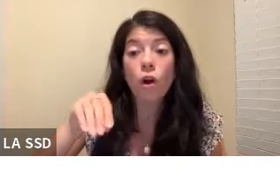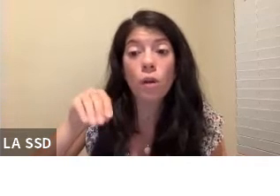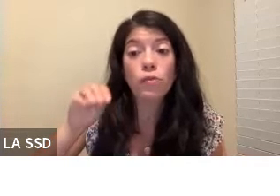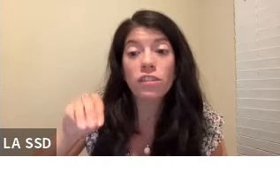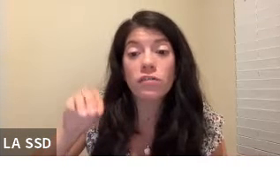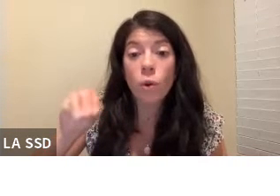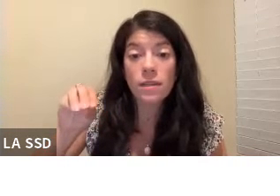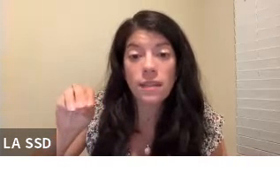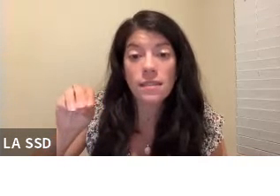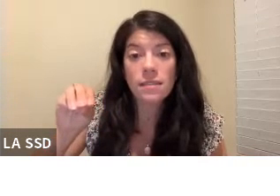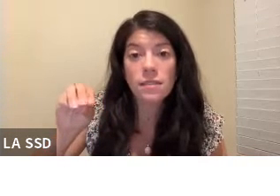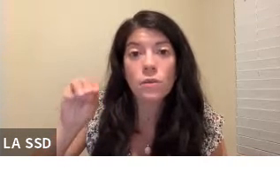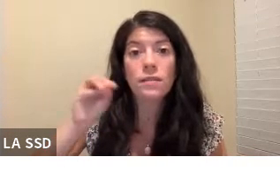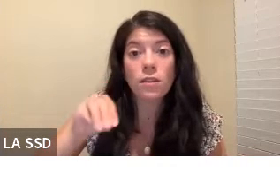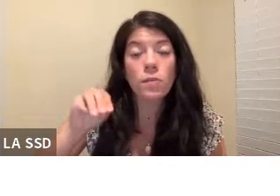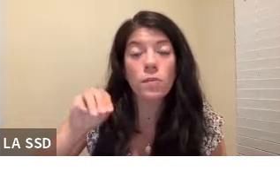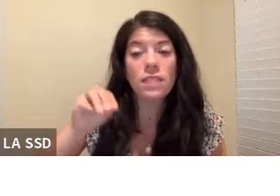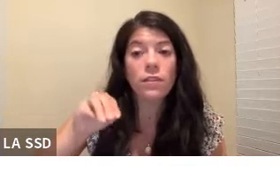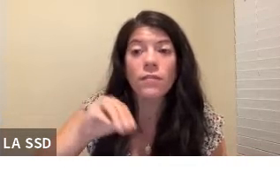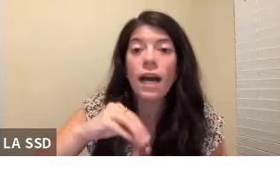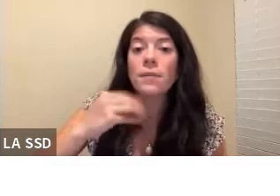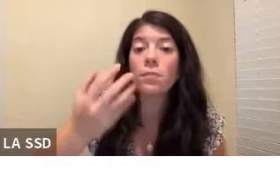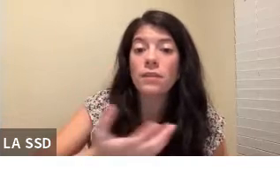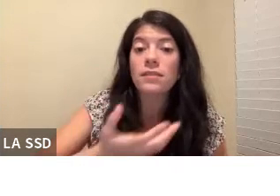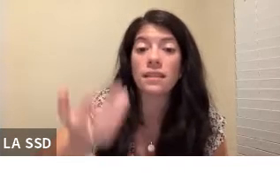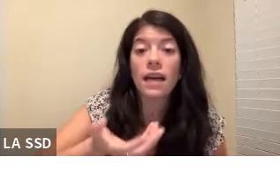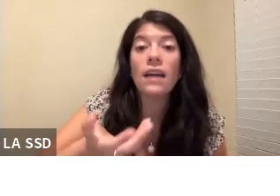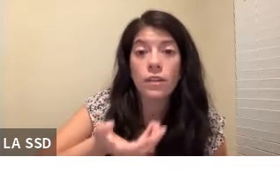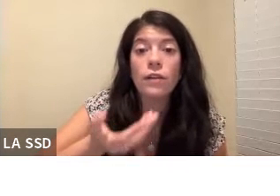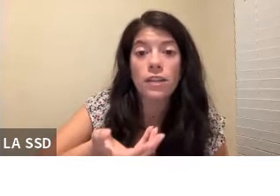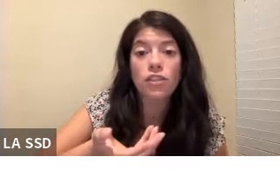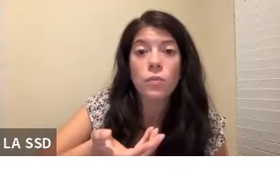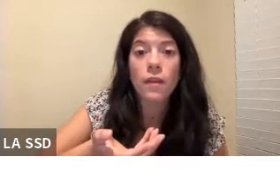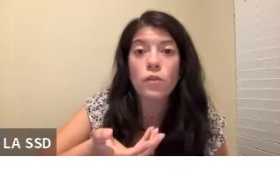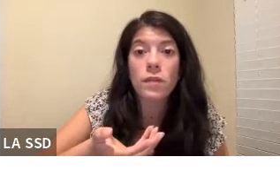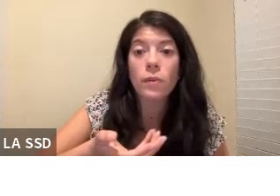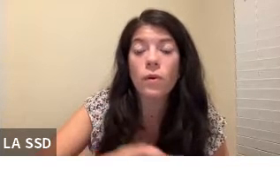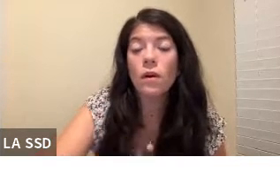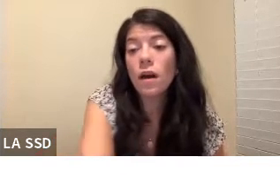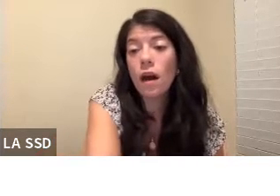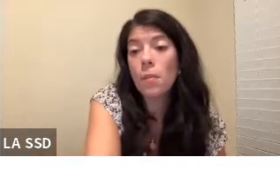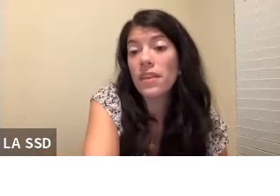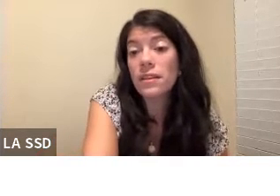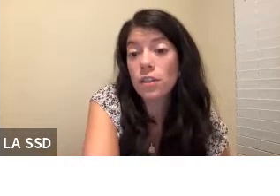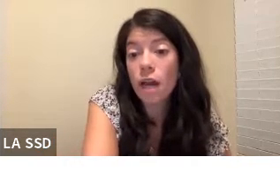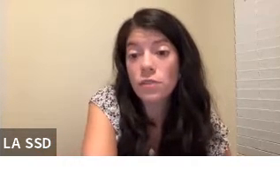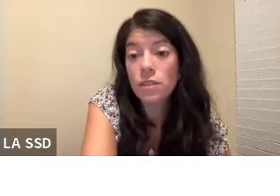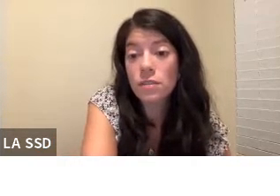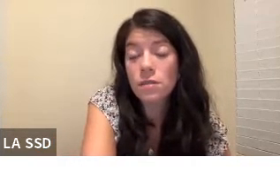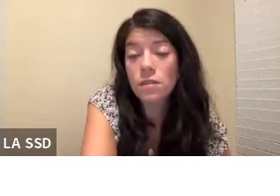Those are pre-recorded classes so it's a little bit of a different vibe compared to like live interaction with other people.